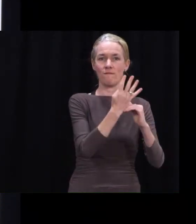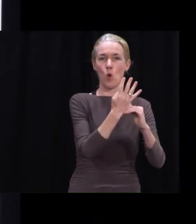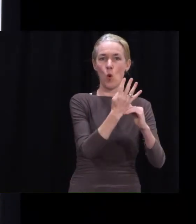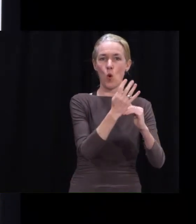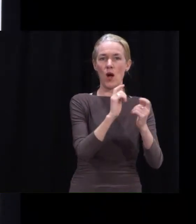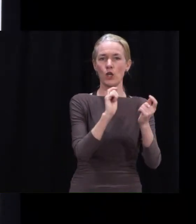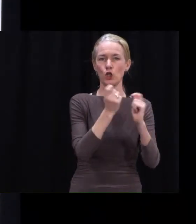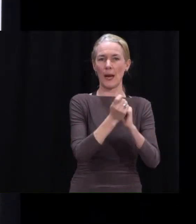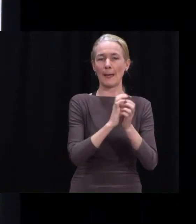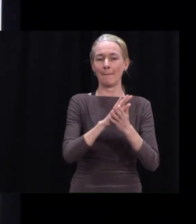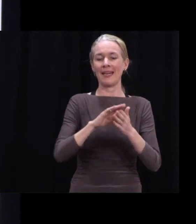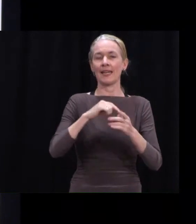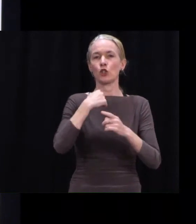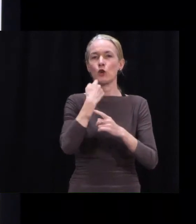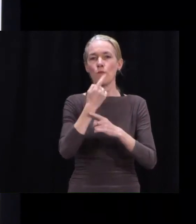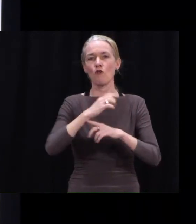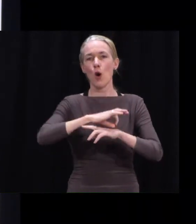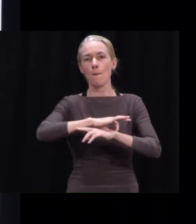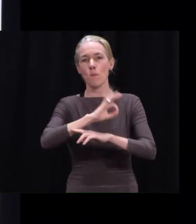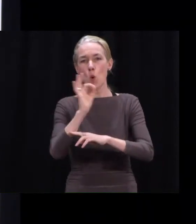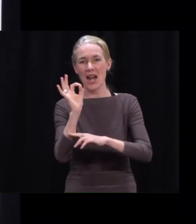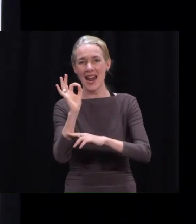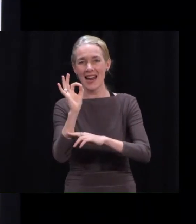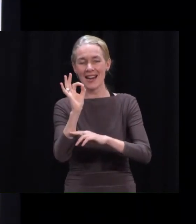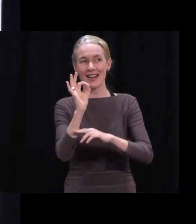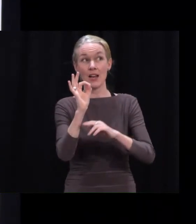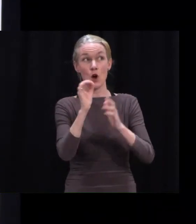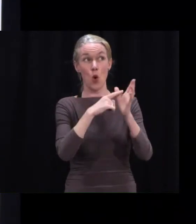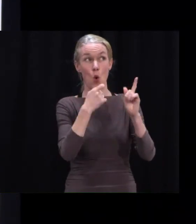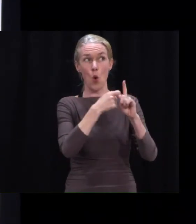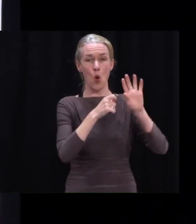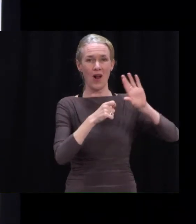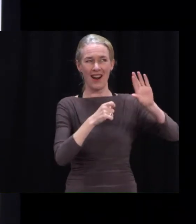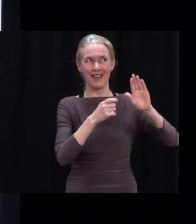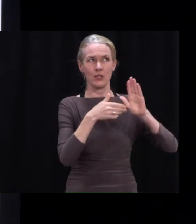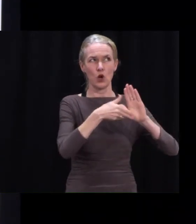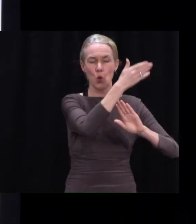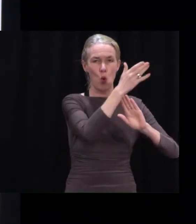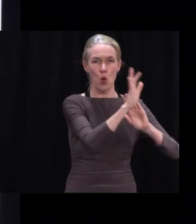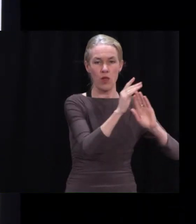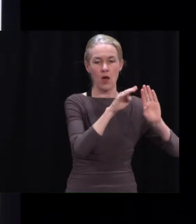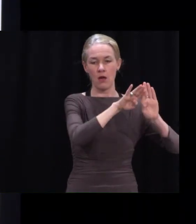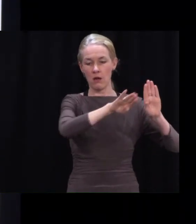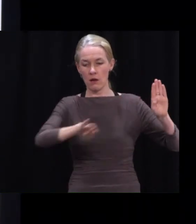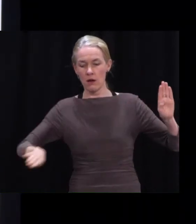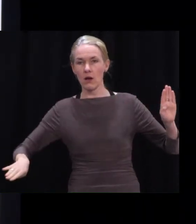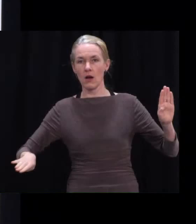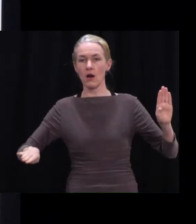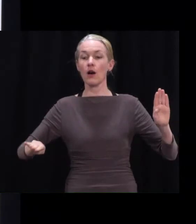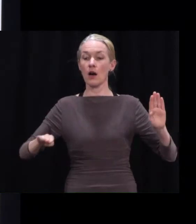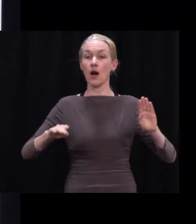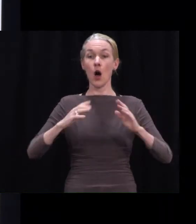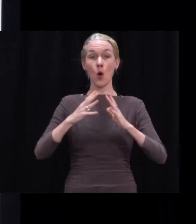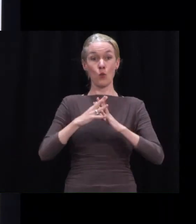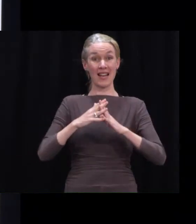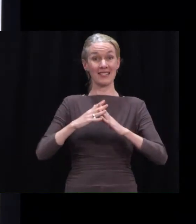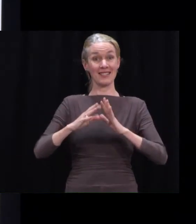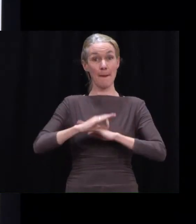of New Zealand south of Auckland will move to alert level 3. I want to go over what